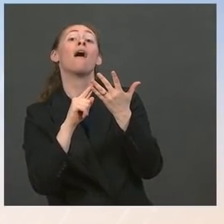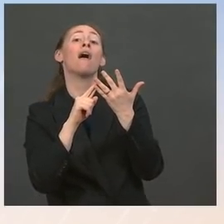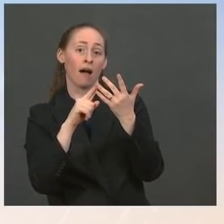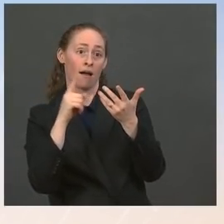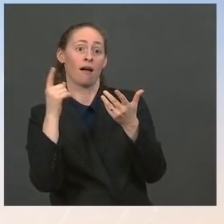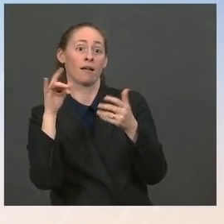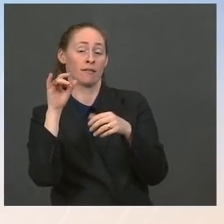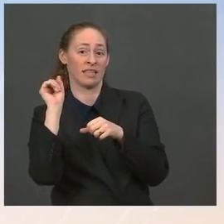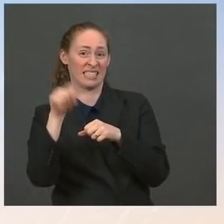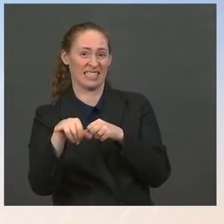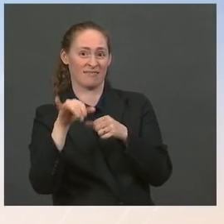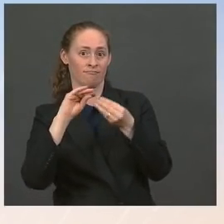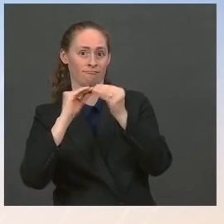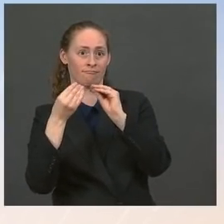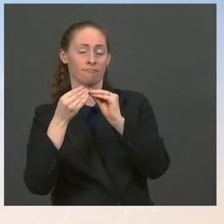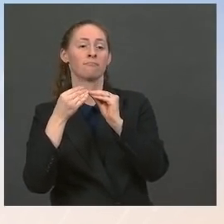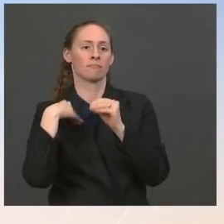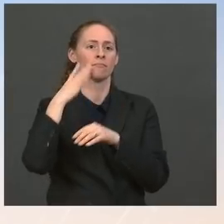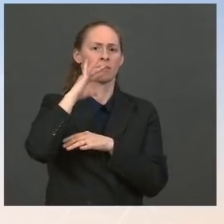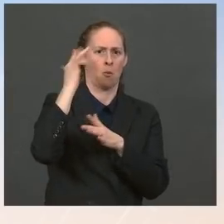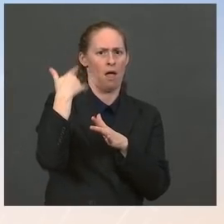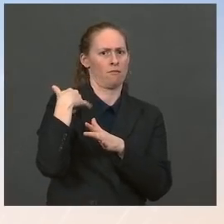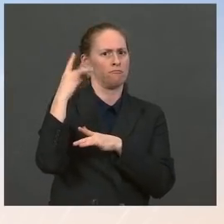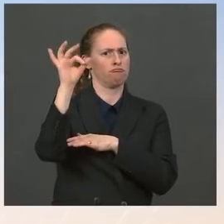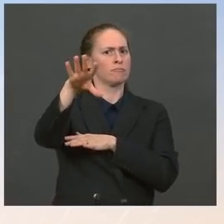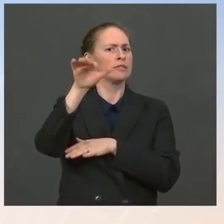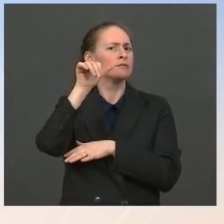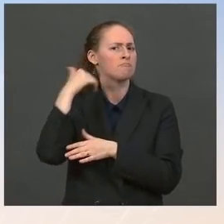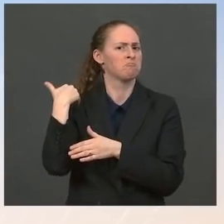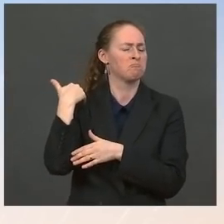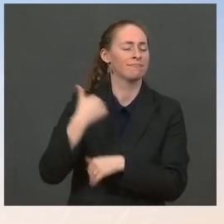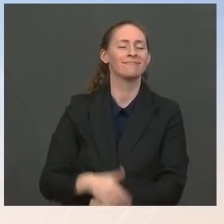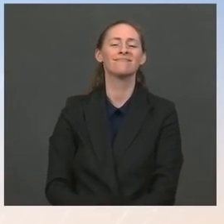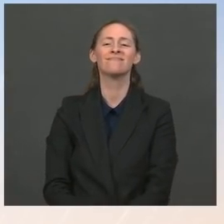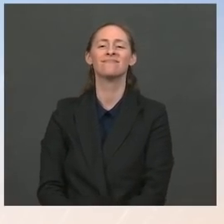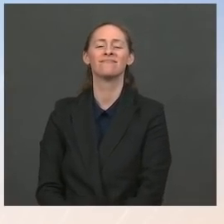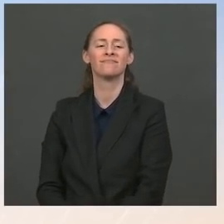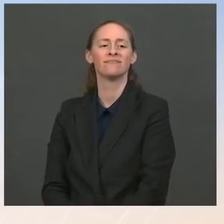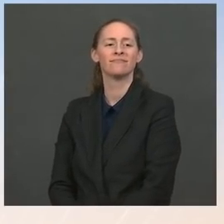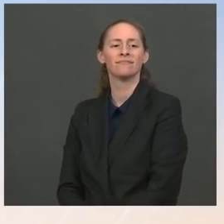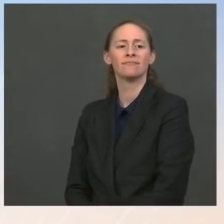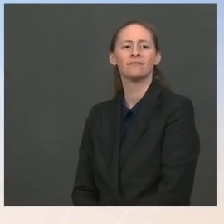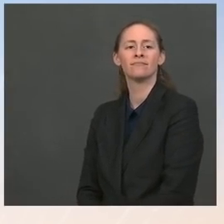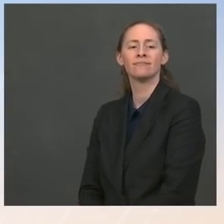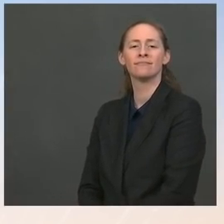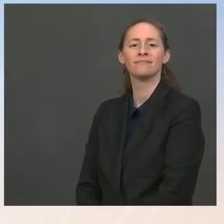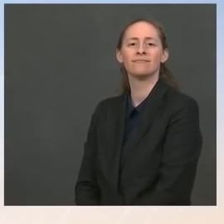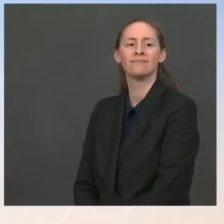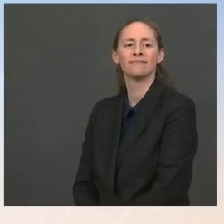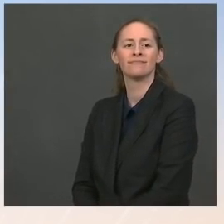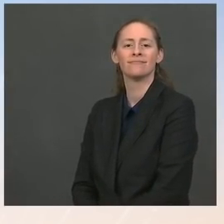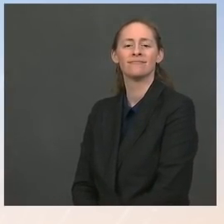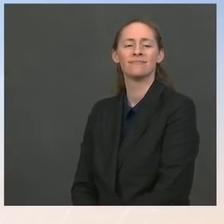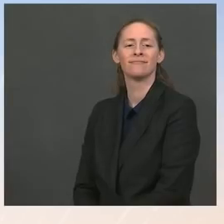And so, that's what we put out there last week. The Press: Thanks. >> Ms. Jean-Pierre: Peter. The Press: Thank you. The Energy Secretary says, about the cost of Americans